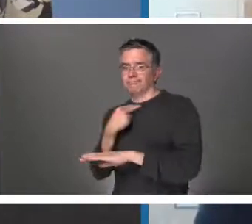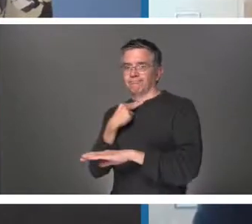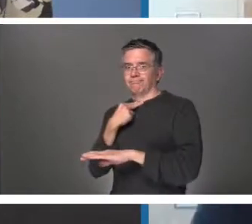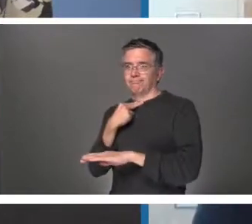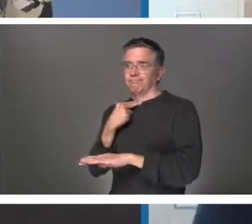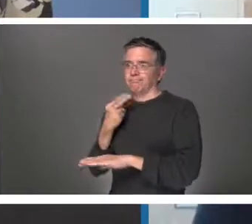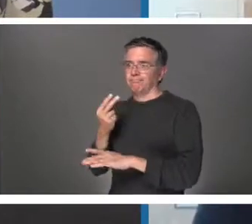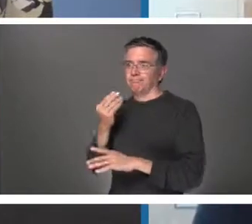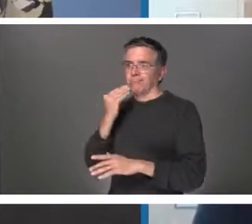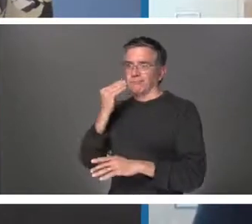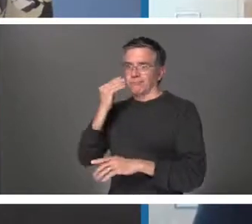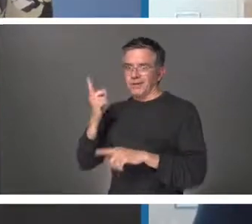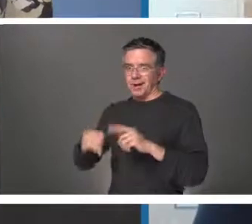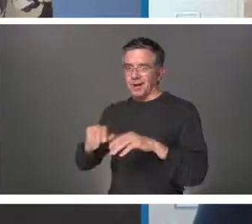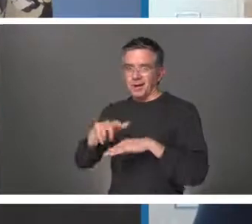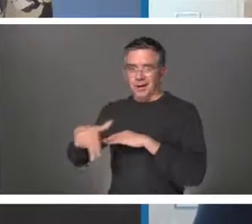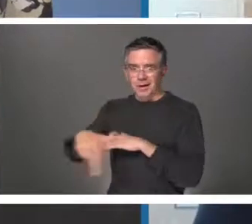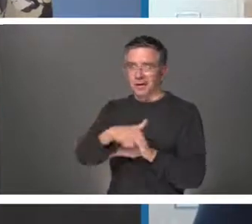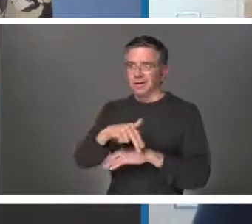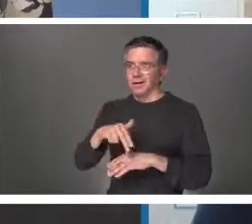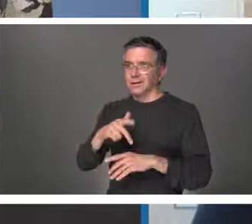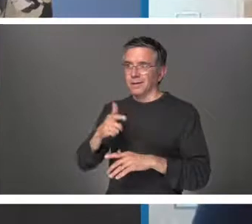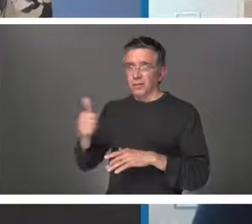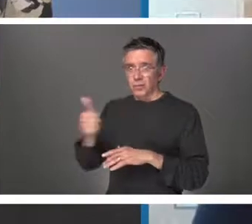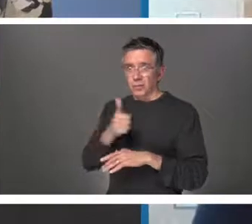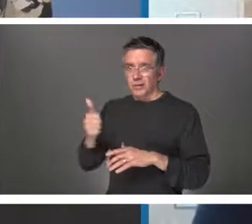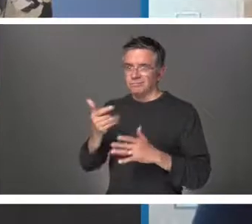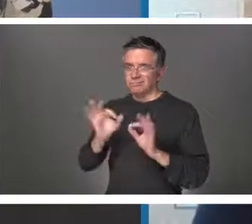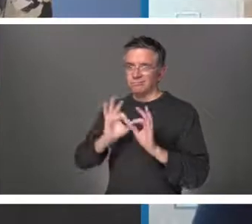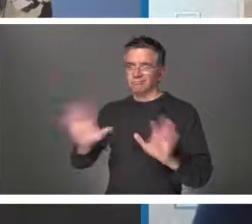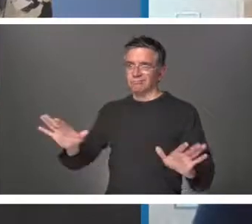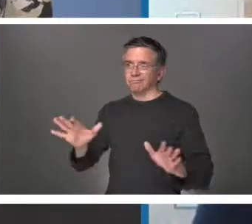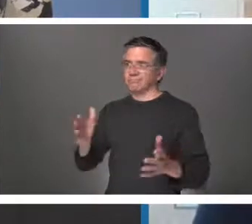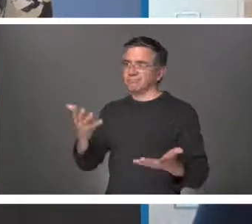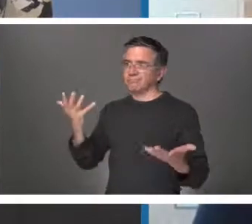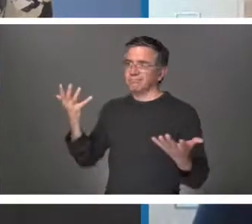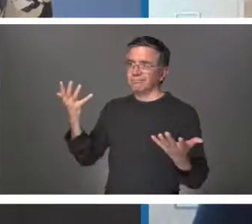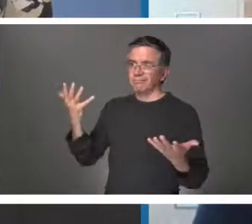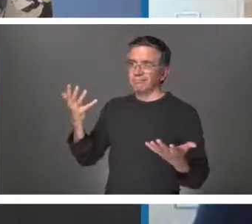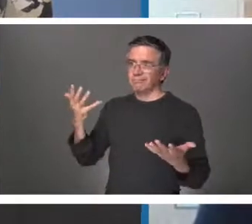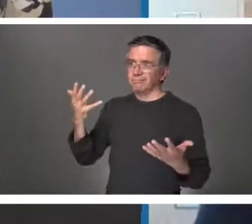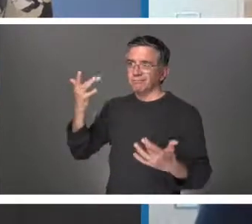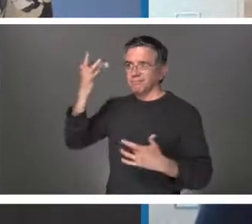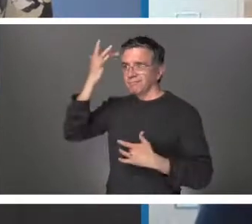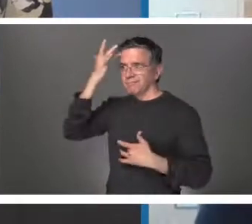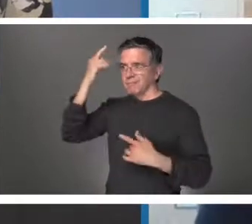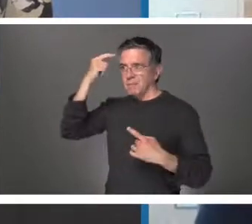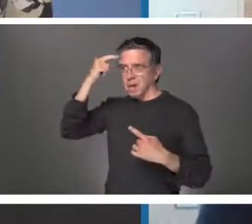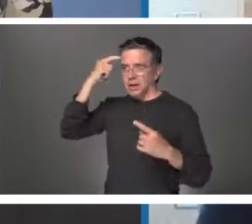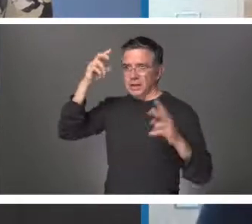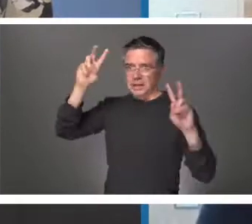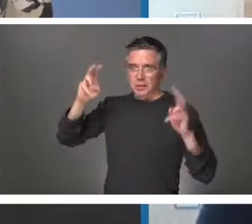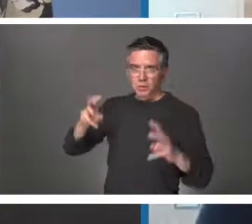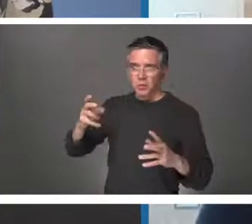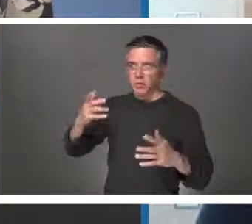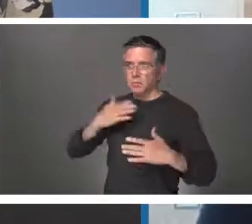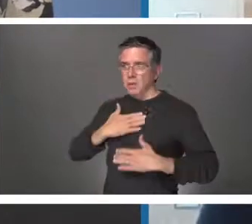but transportation access is an issue, or perhaps there's mental health, or physical challenges with waiting in line,